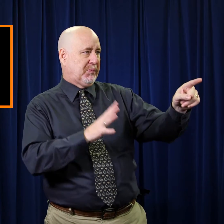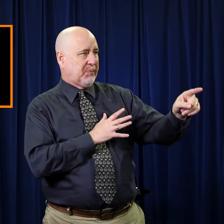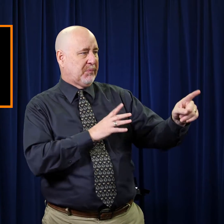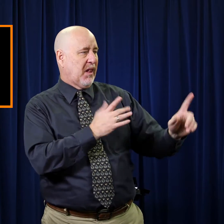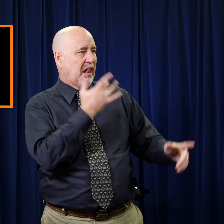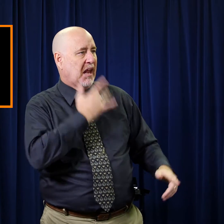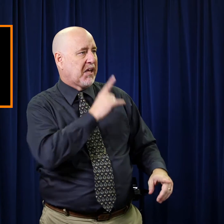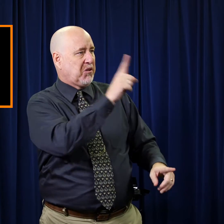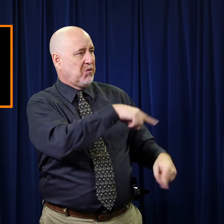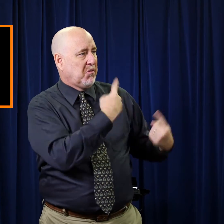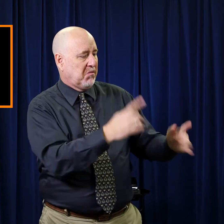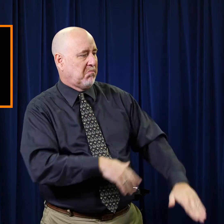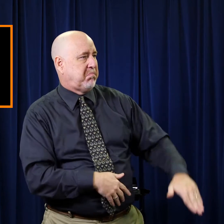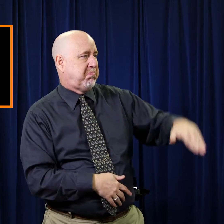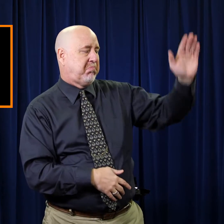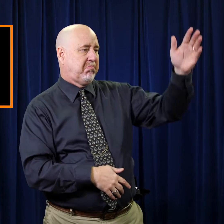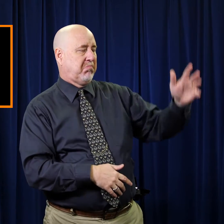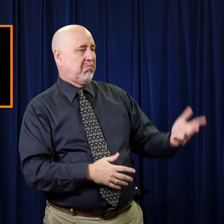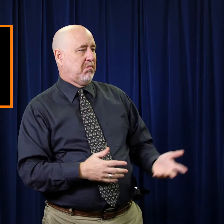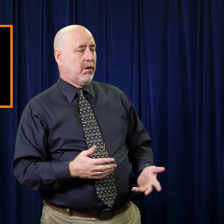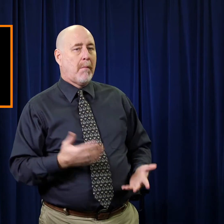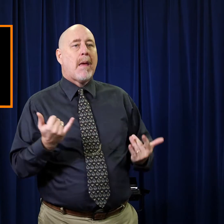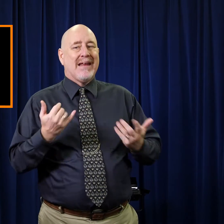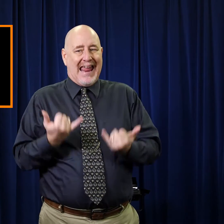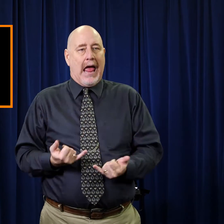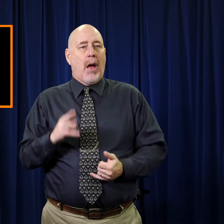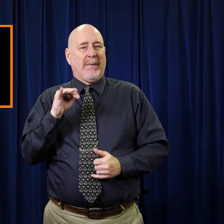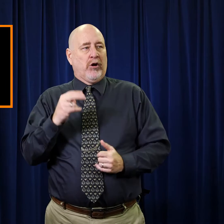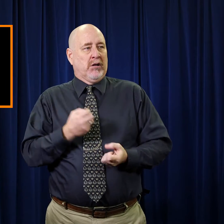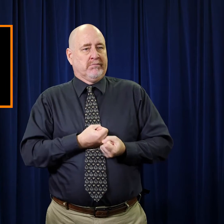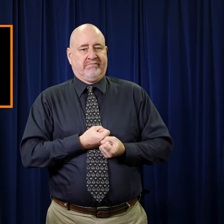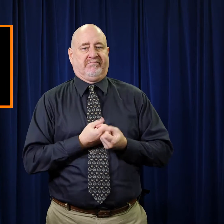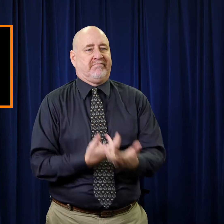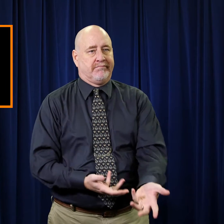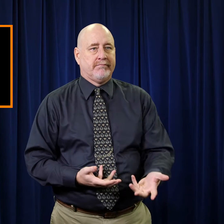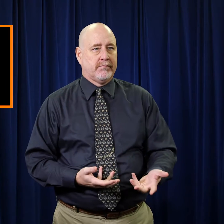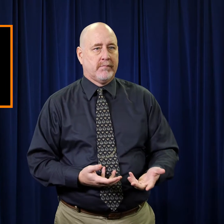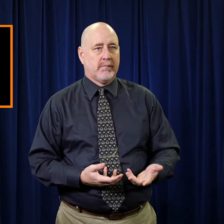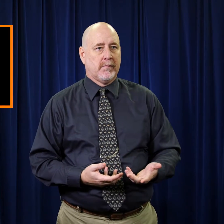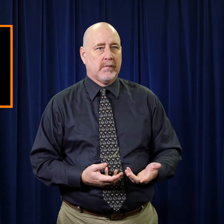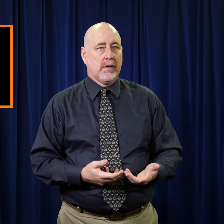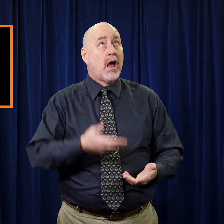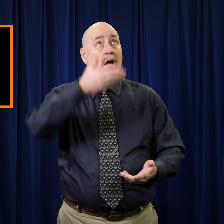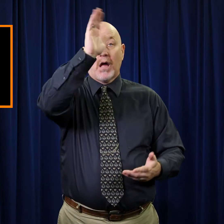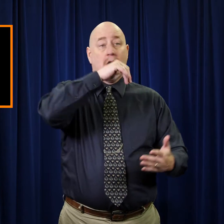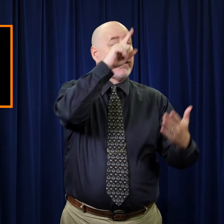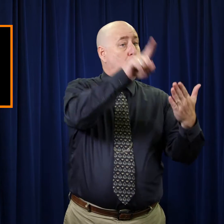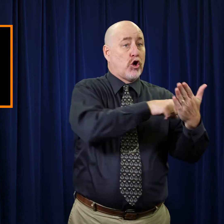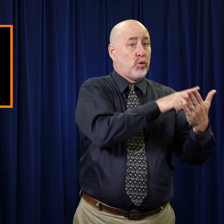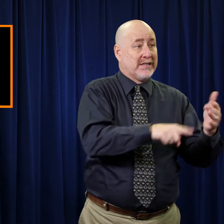privileged and you've always been privileged.” Maybe this is coming out in Miriam. It wasn't God who criticized